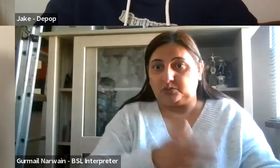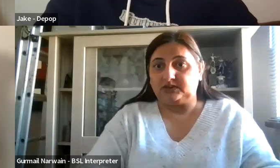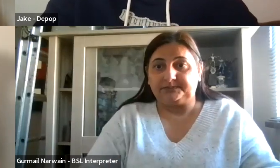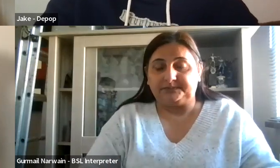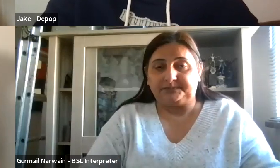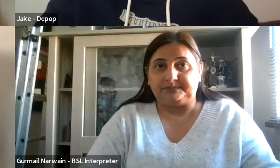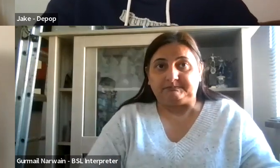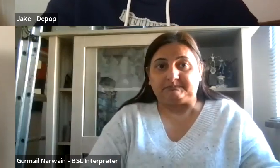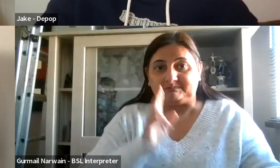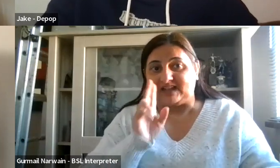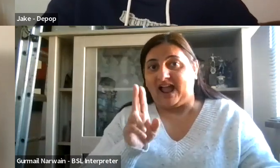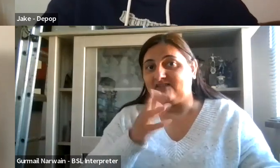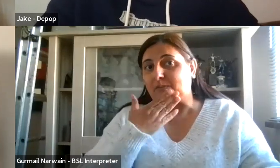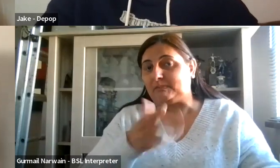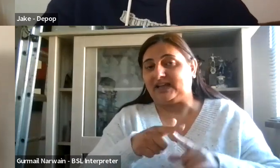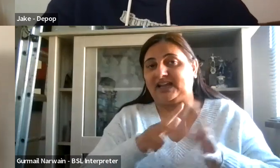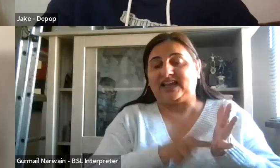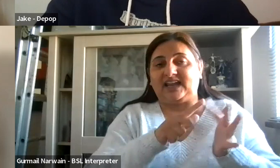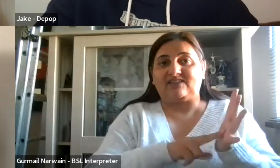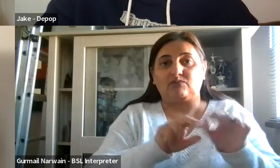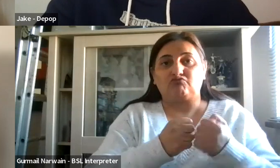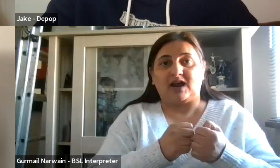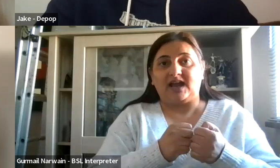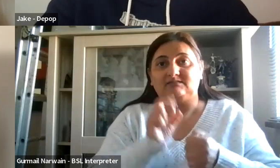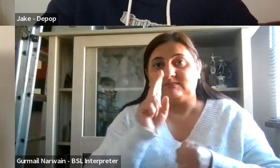So yeah, really, really go on to on to even break and check out the the depot profile,